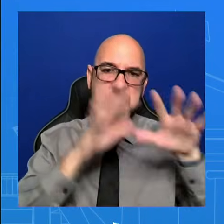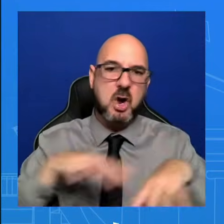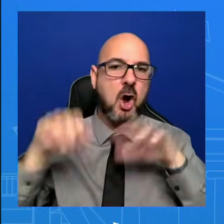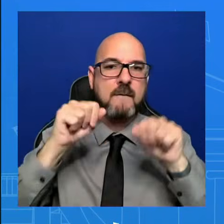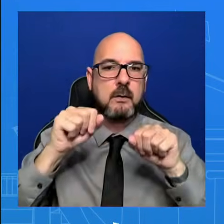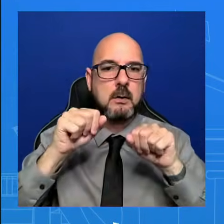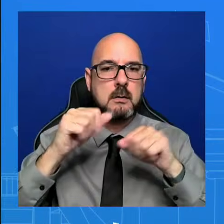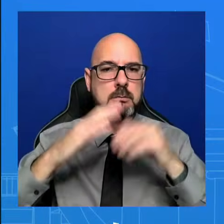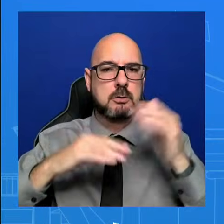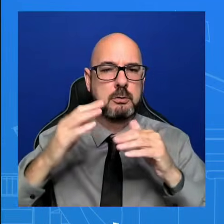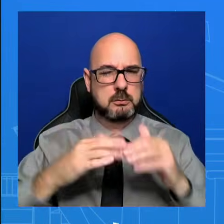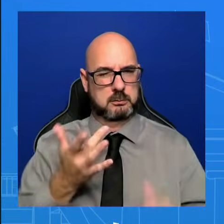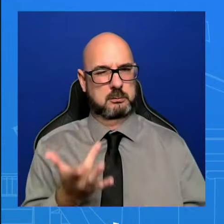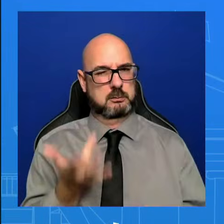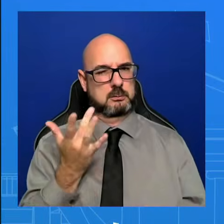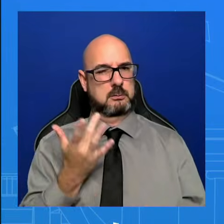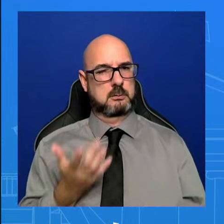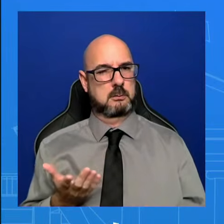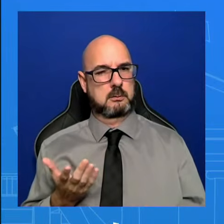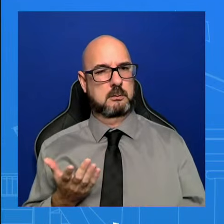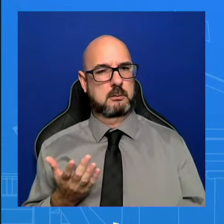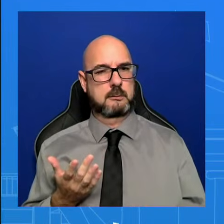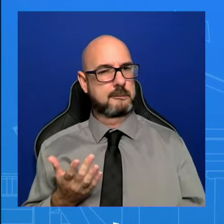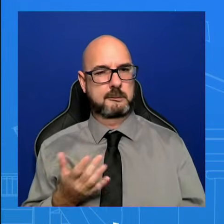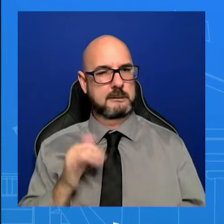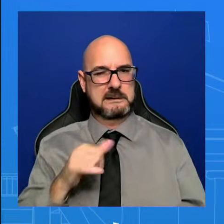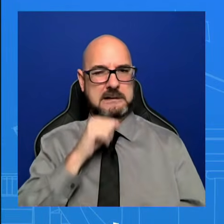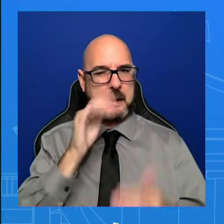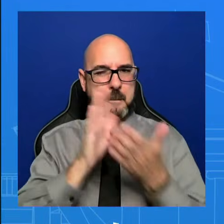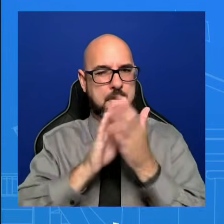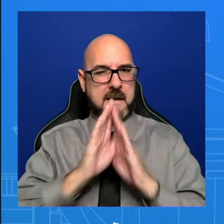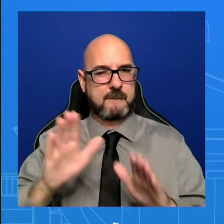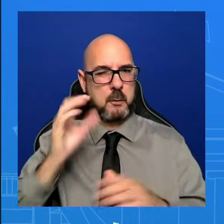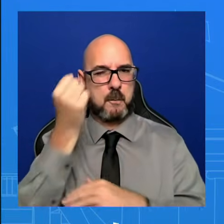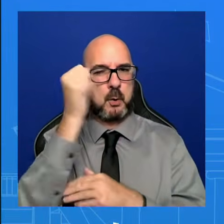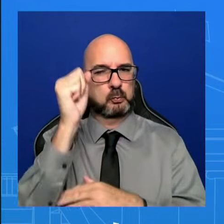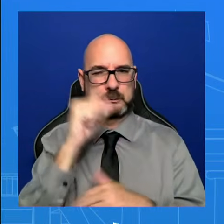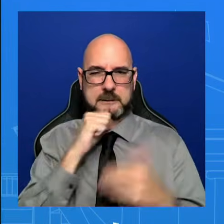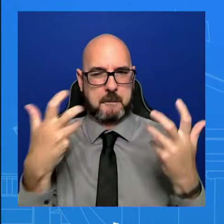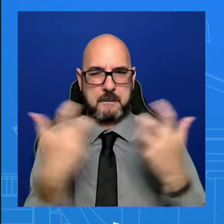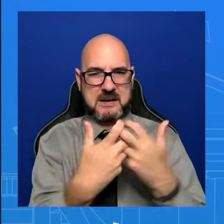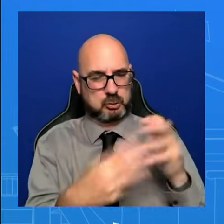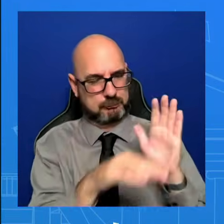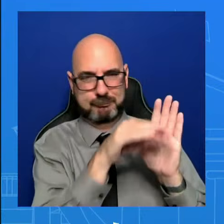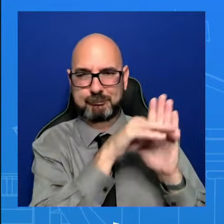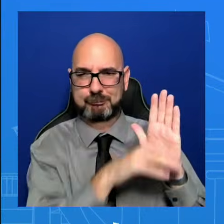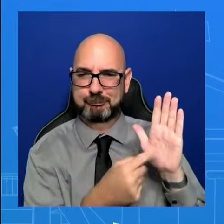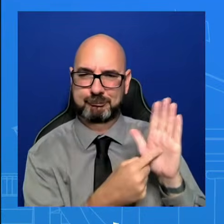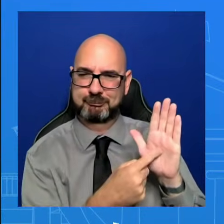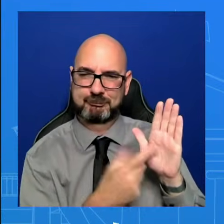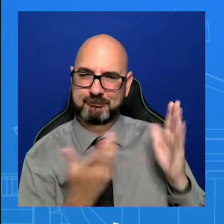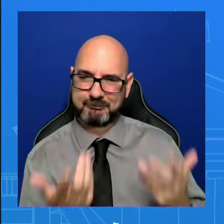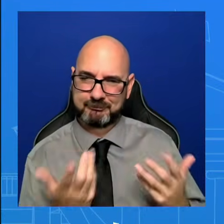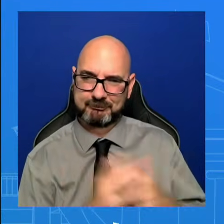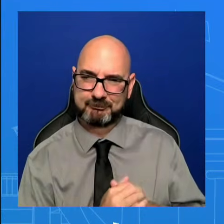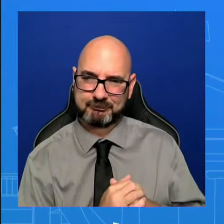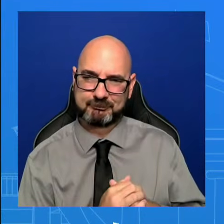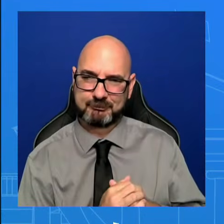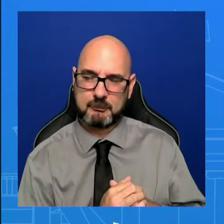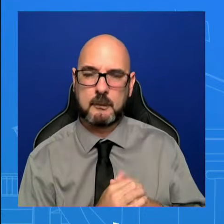That is not peacefully protest. It's just not. And, you know, look, we have seen